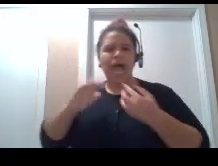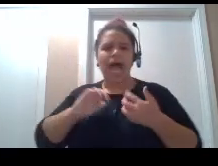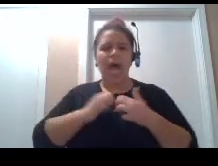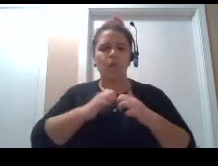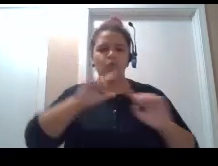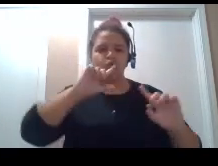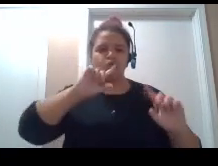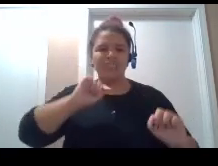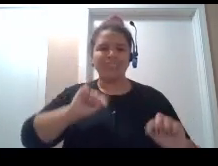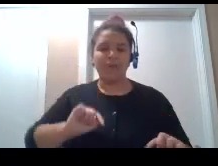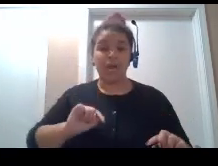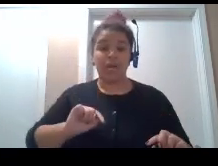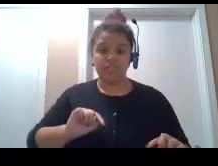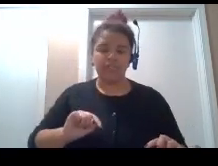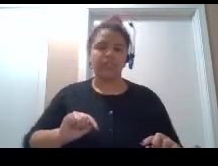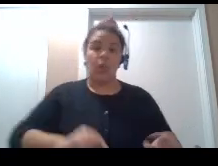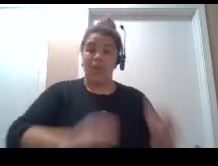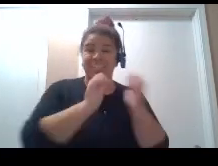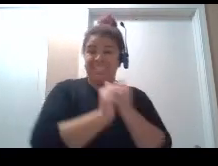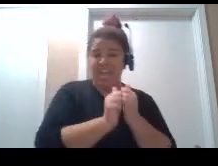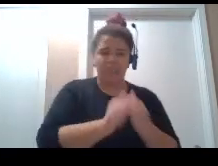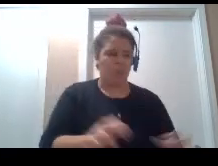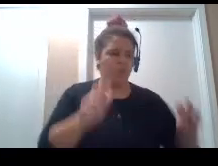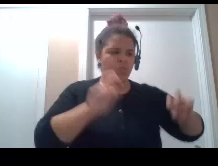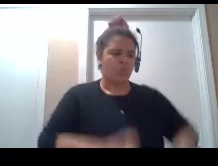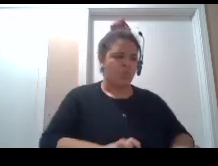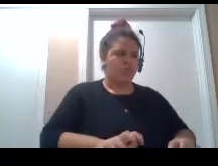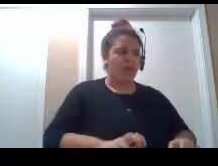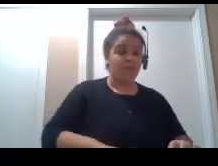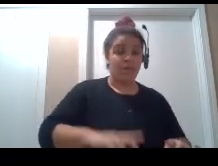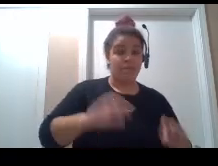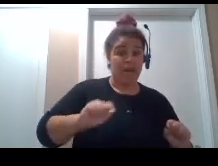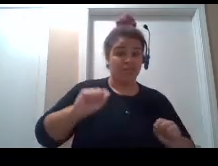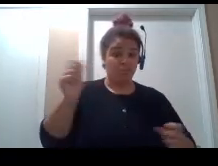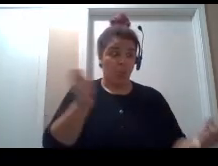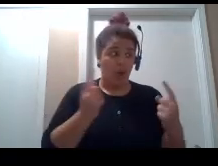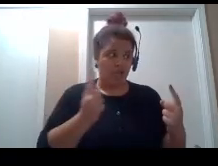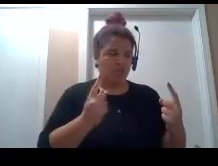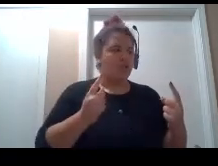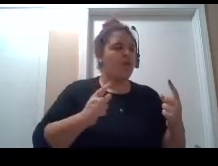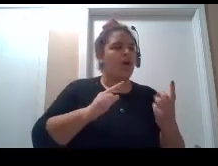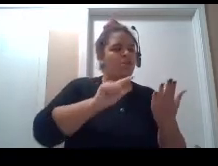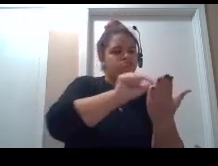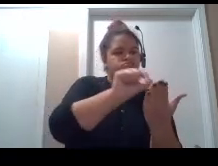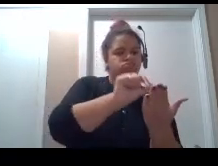write out answers. This will give the candidate something to practice with between preparation sessions.